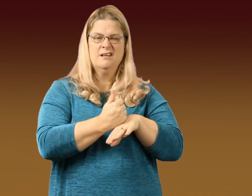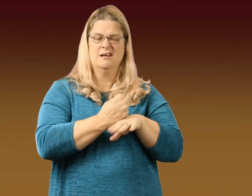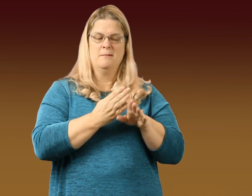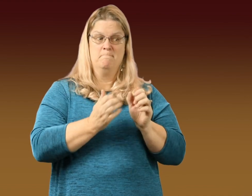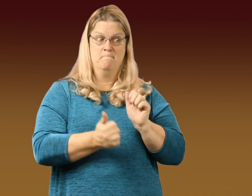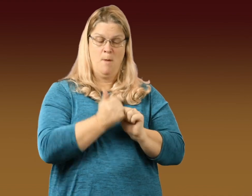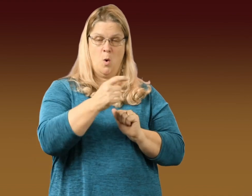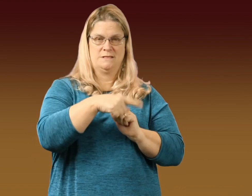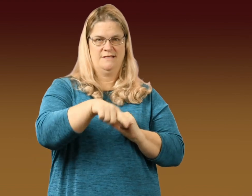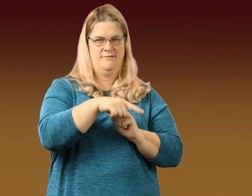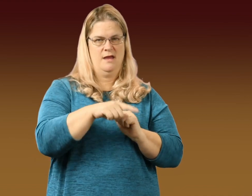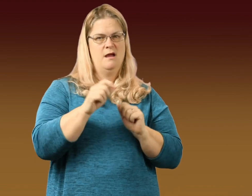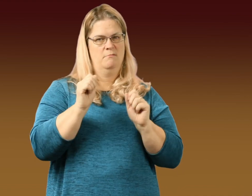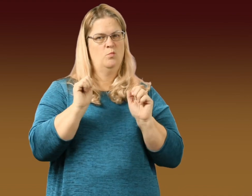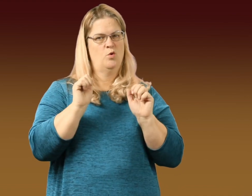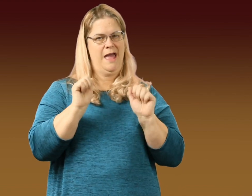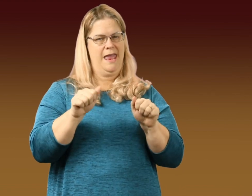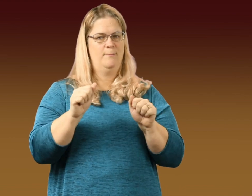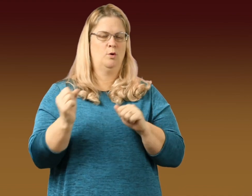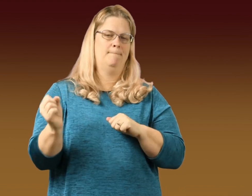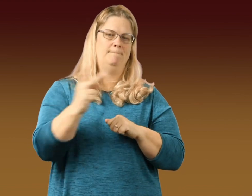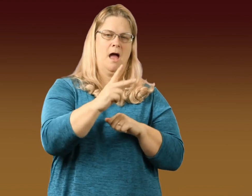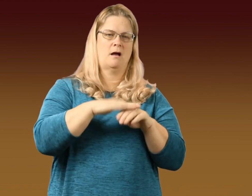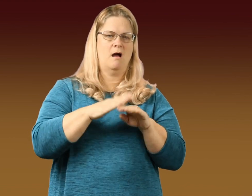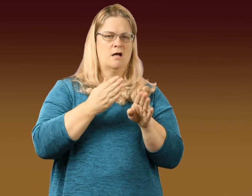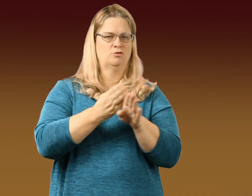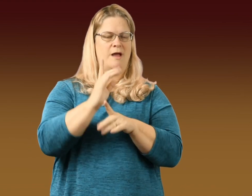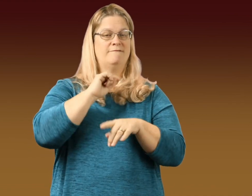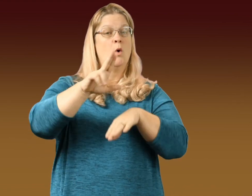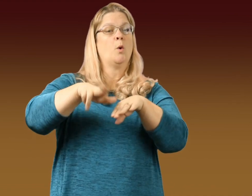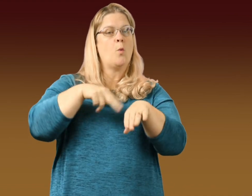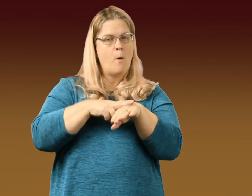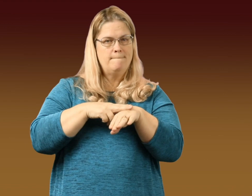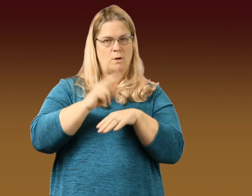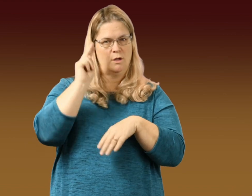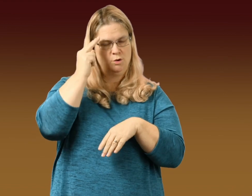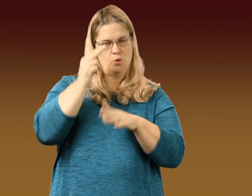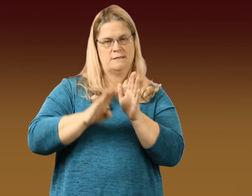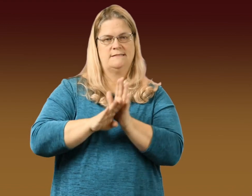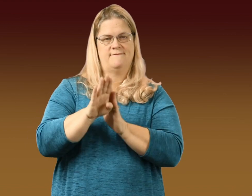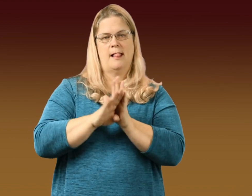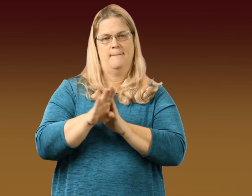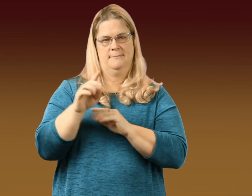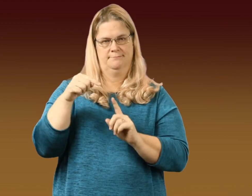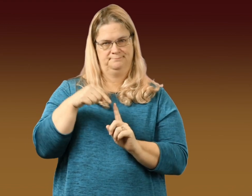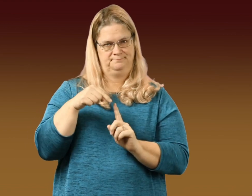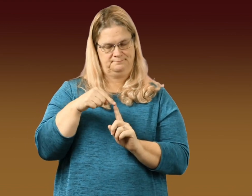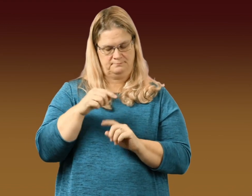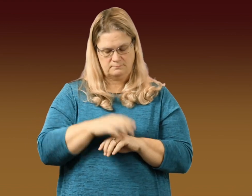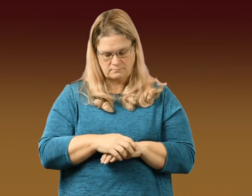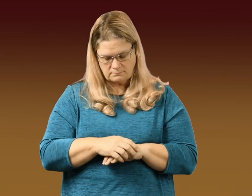in a safe place, most of them were able to get back on track for typical neurological development.